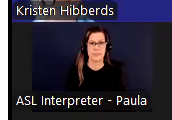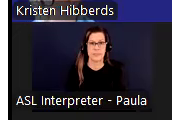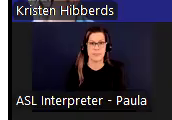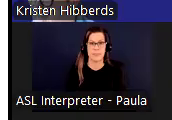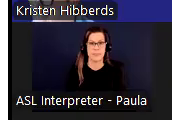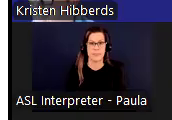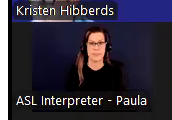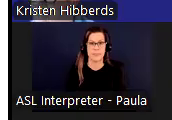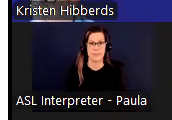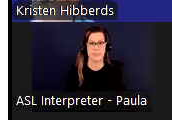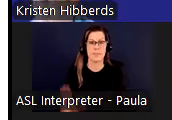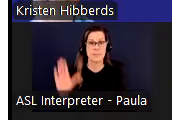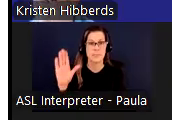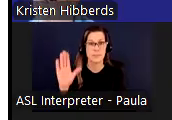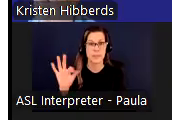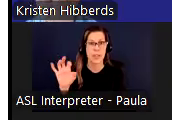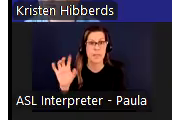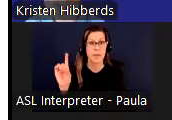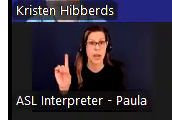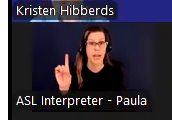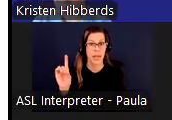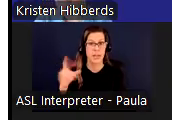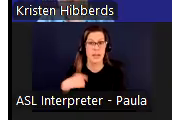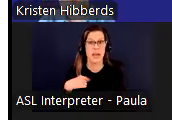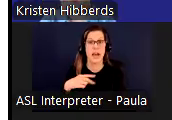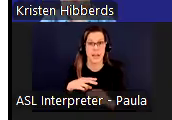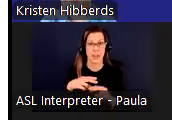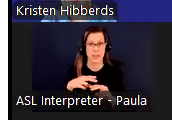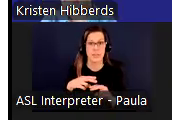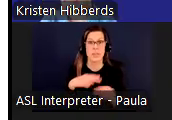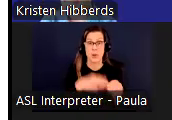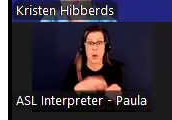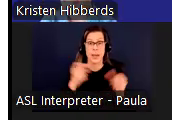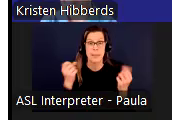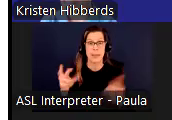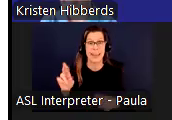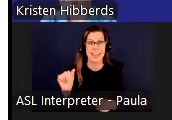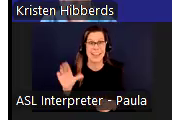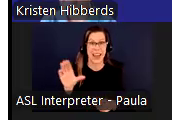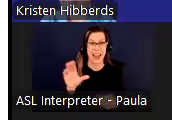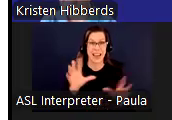I'm just going to chime in, Kristen, I've sat through a lot of racks and actually facilitated some back in the day.